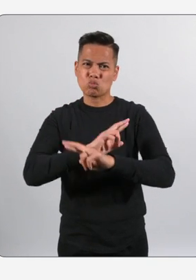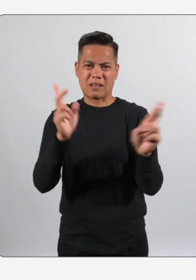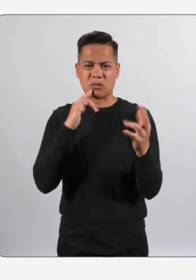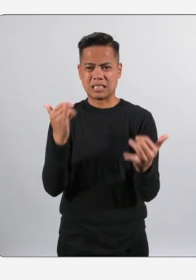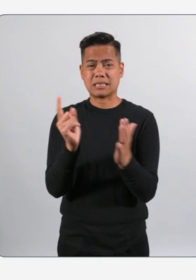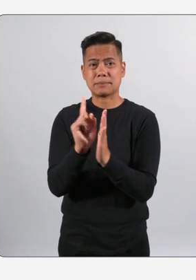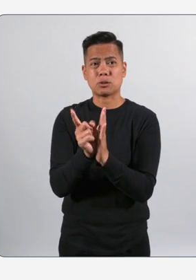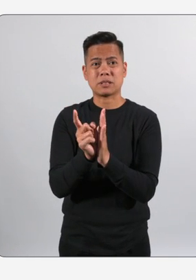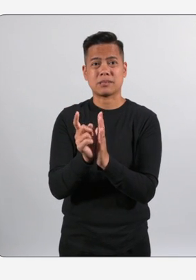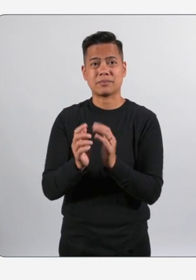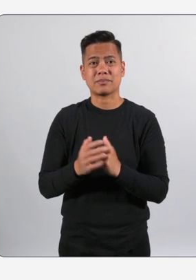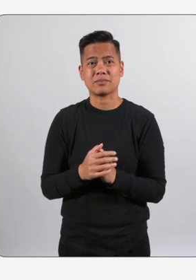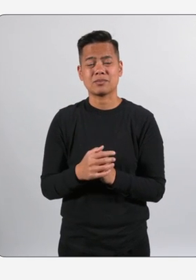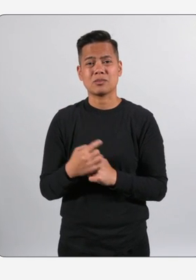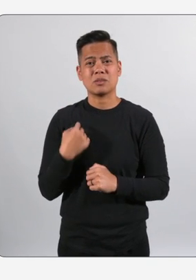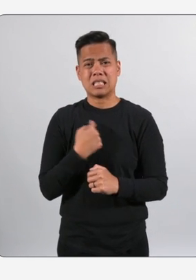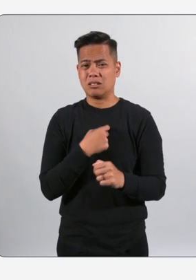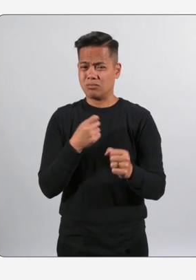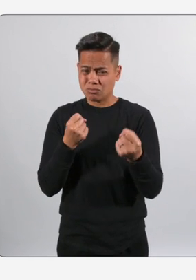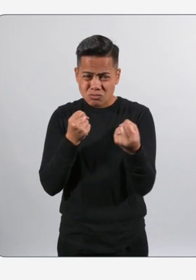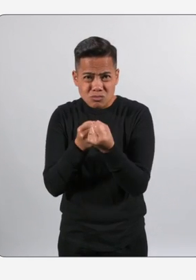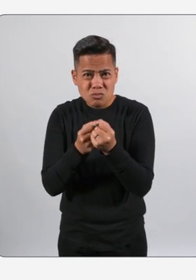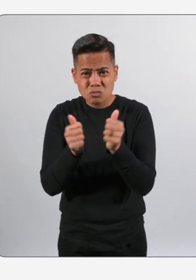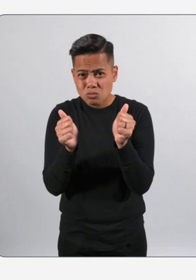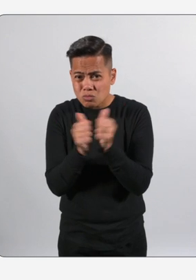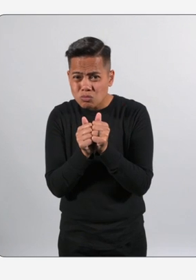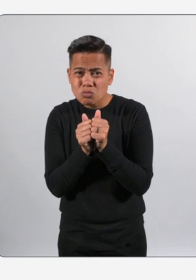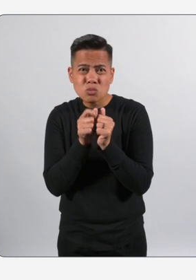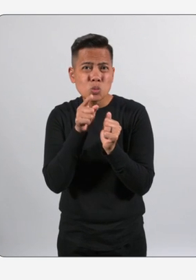And we are with you every step of the way.